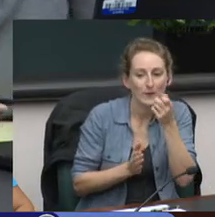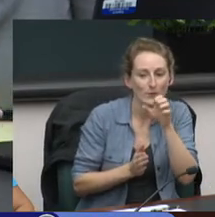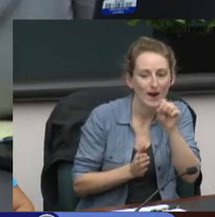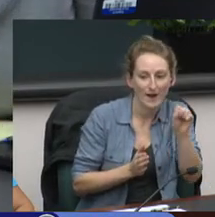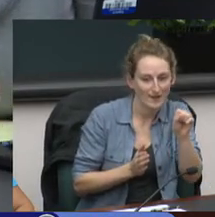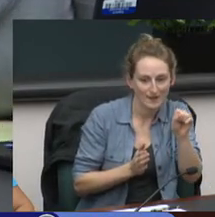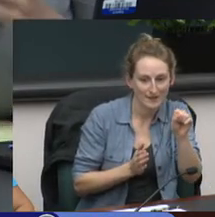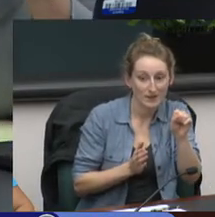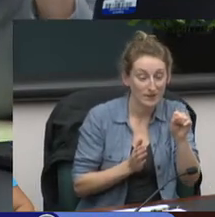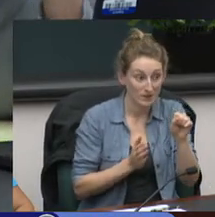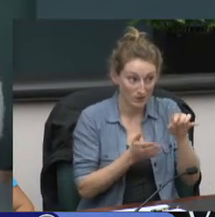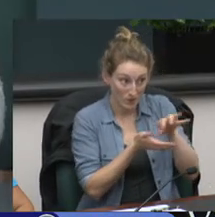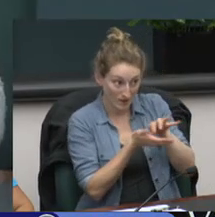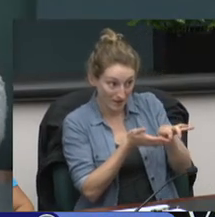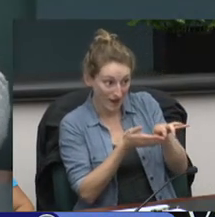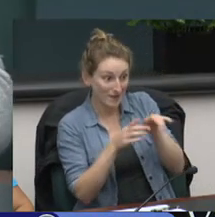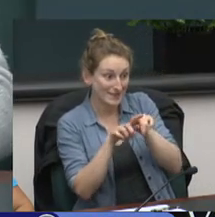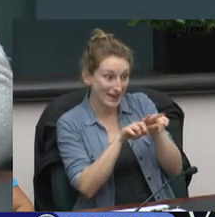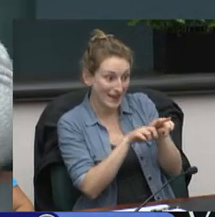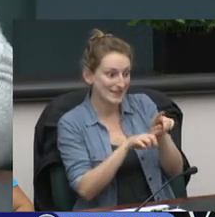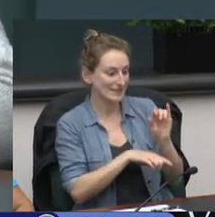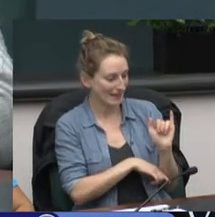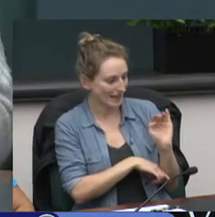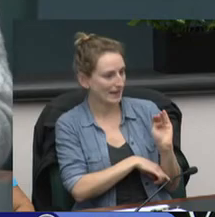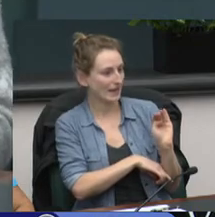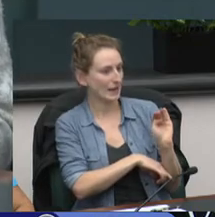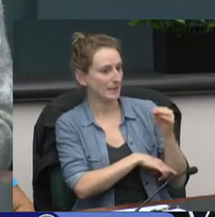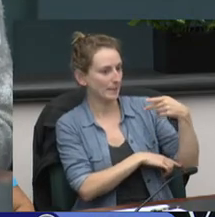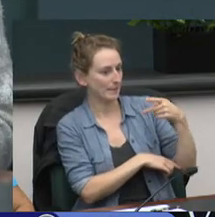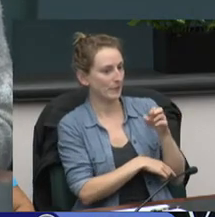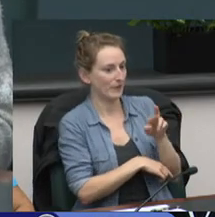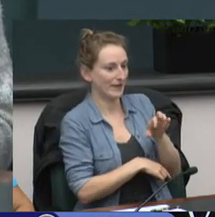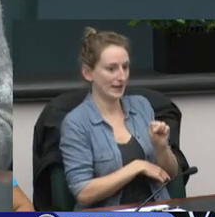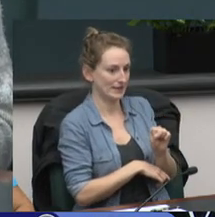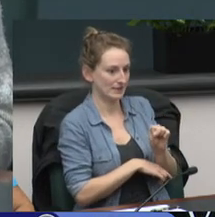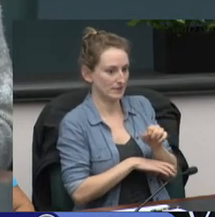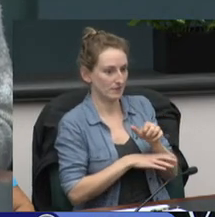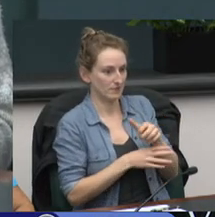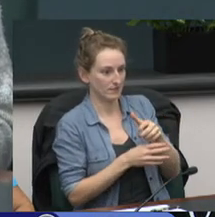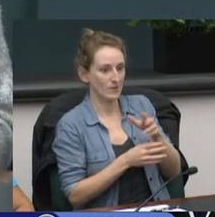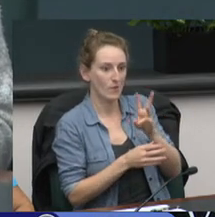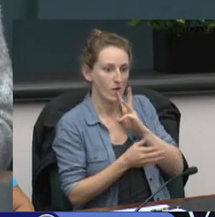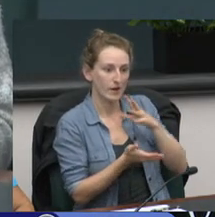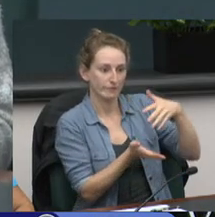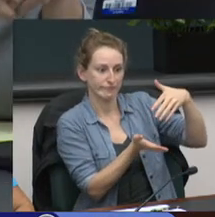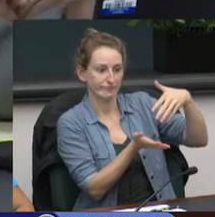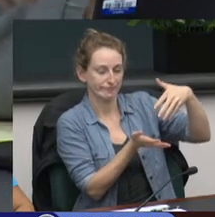counts as pervious correct because it has been shown repeatedly over time that